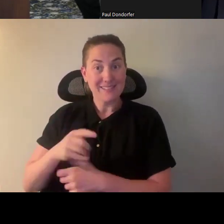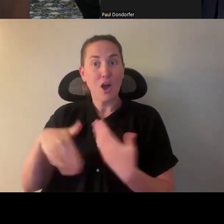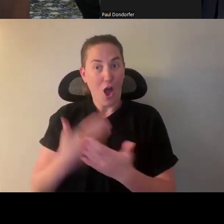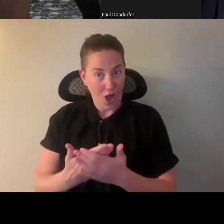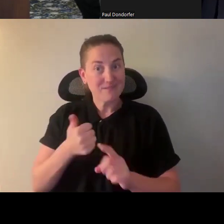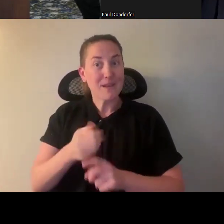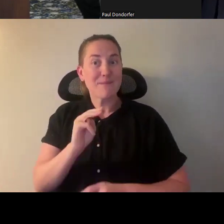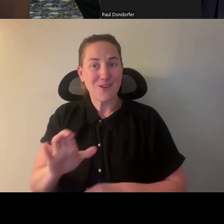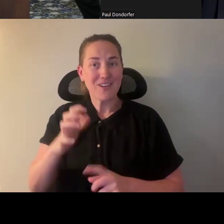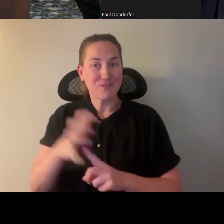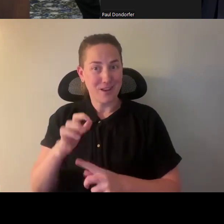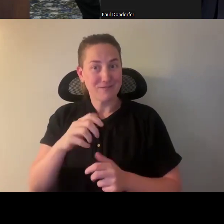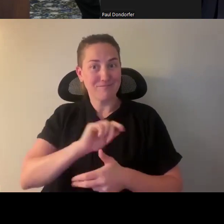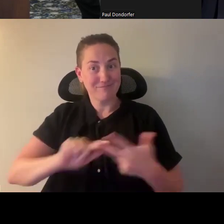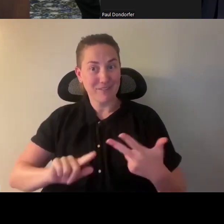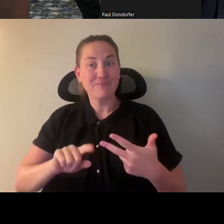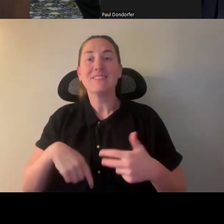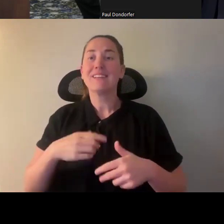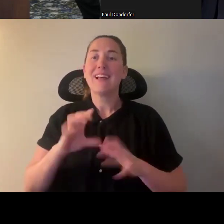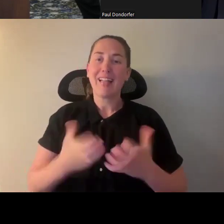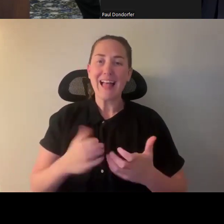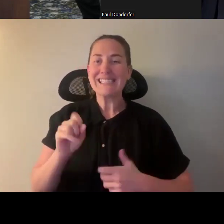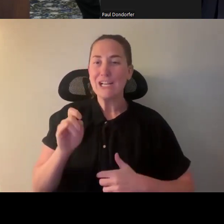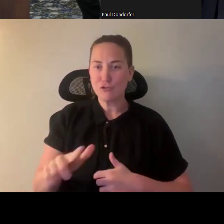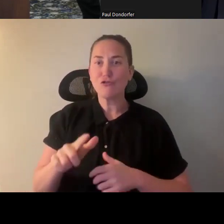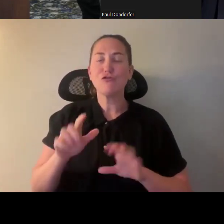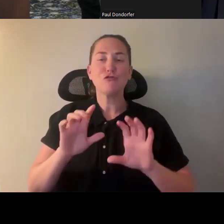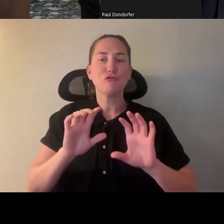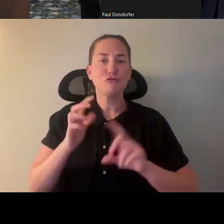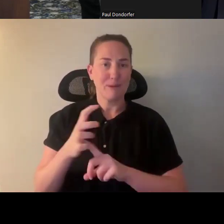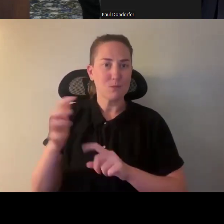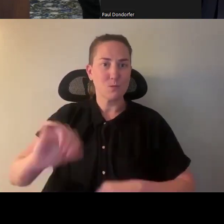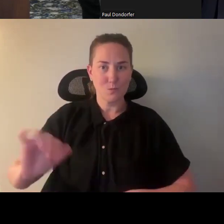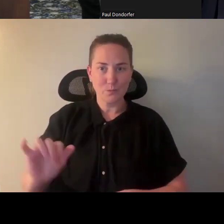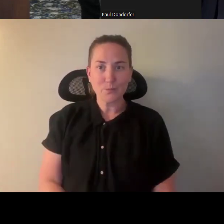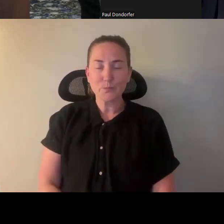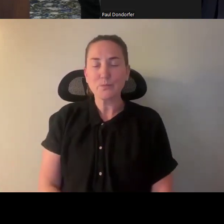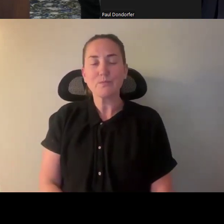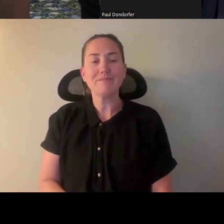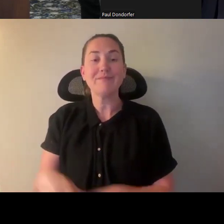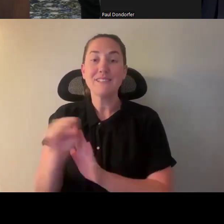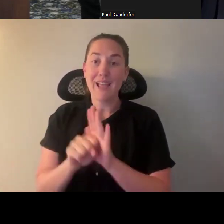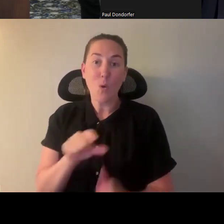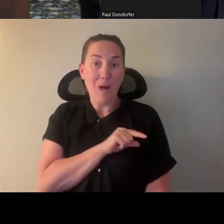County champions class sectional champ class sectional champions uh state qualifier champions